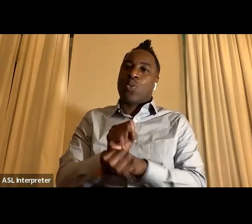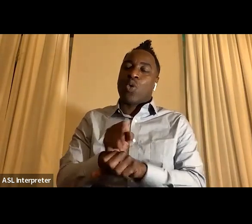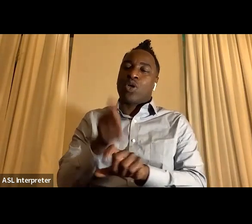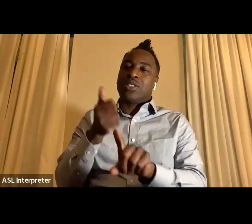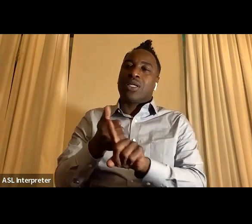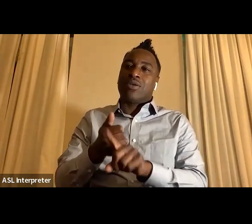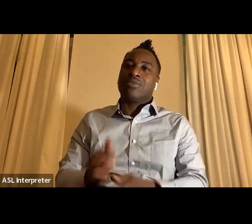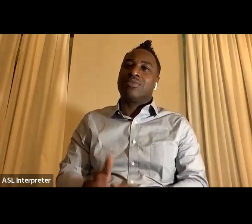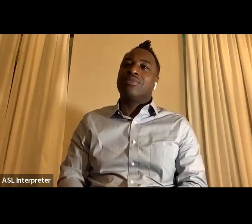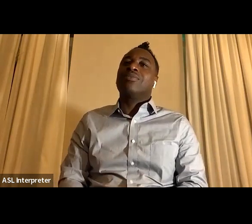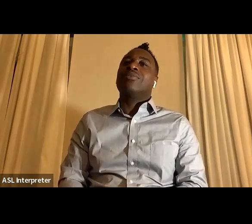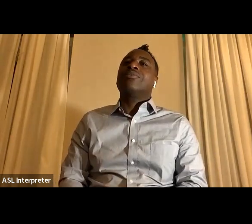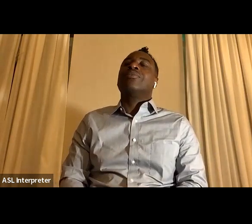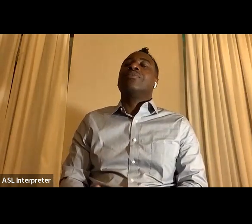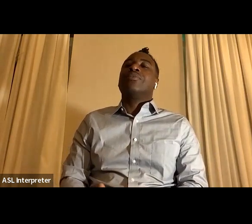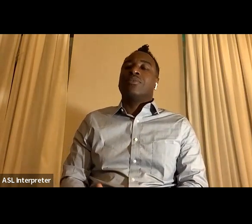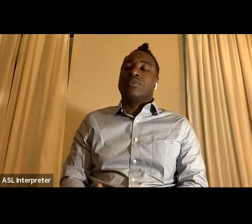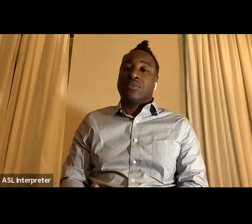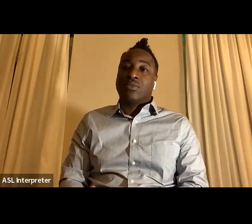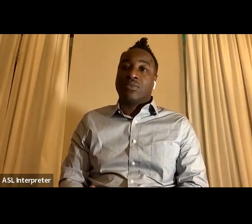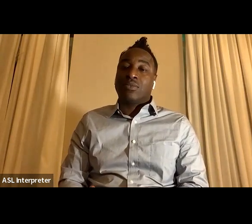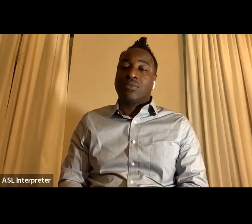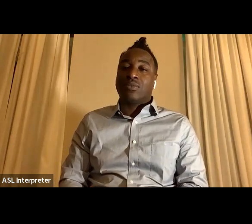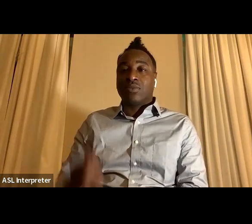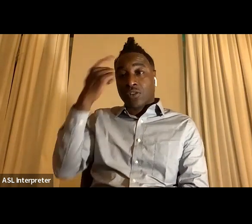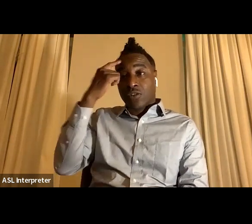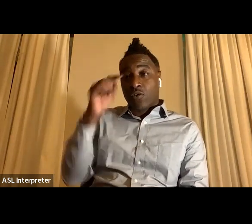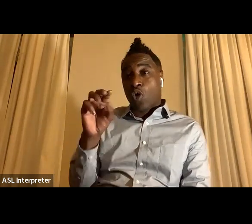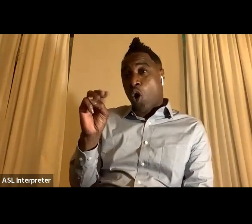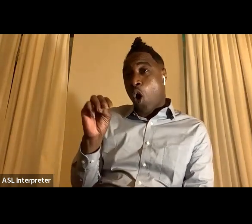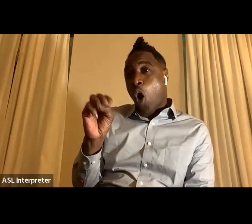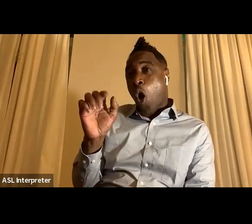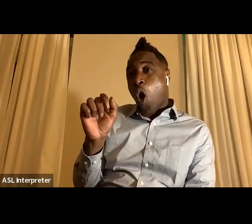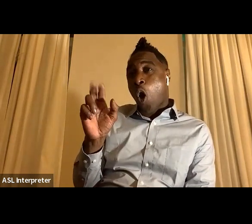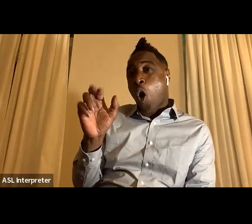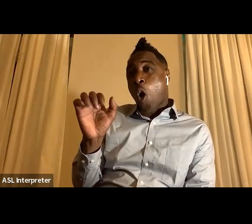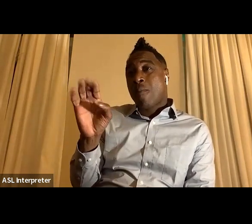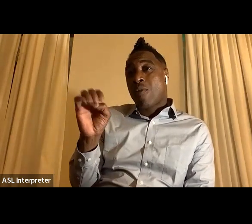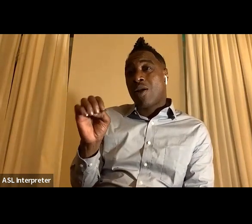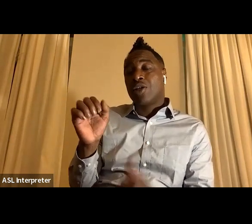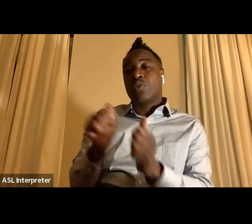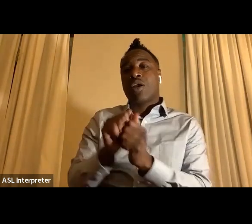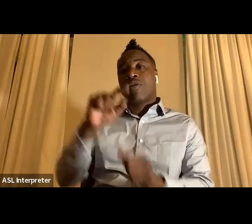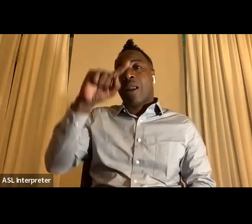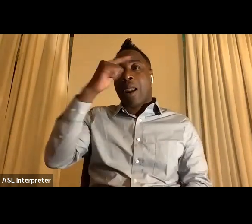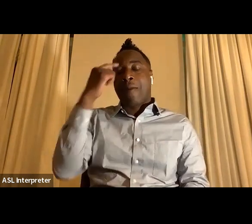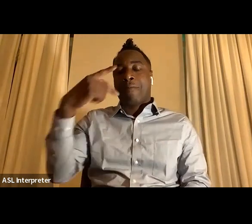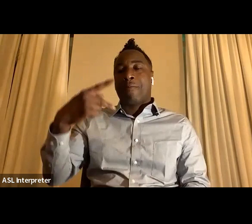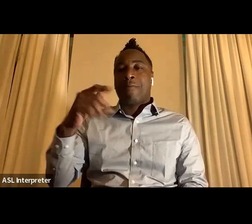And then for more reasons, peace with the Black Panthers. I thought it directly touched on.